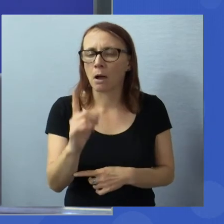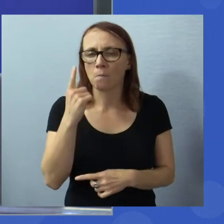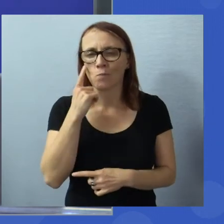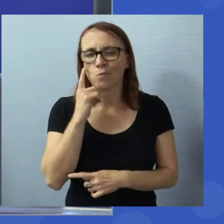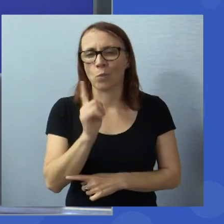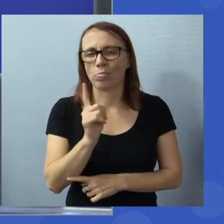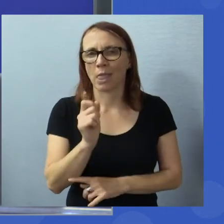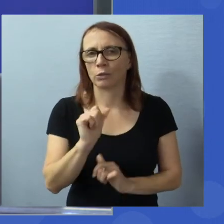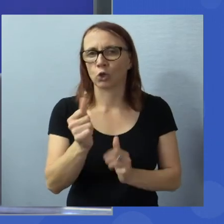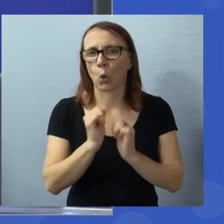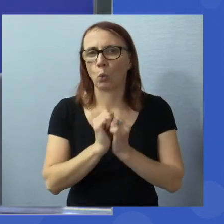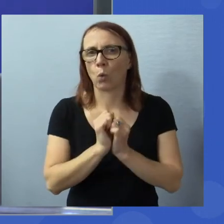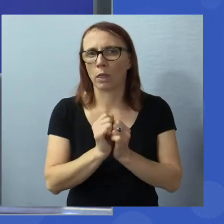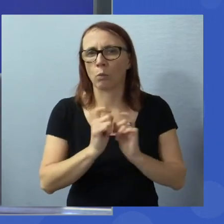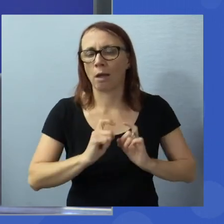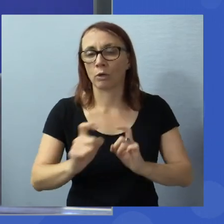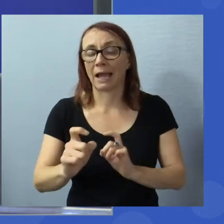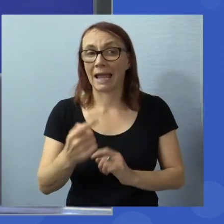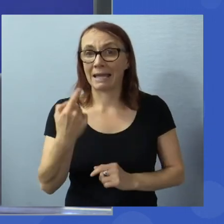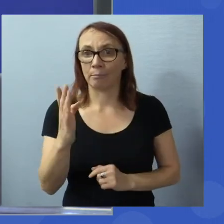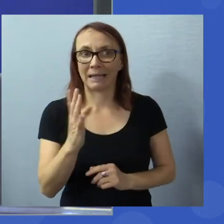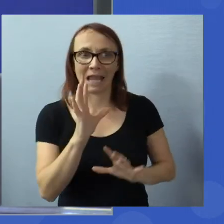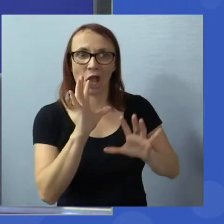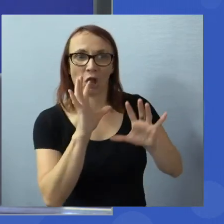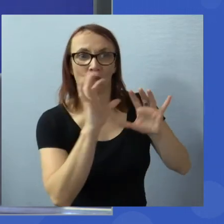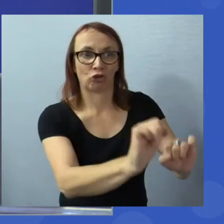going as well and I've already signed them up for the next few weekends I